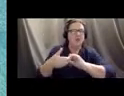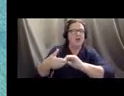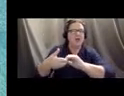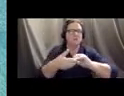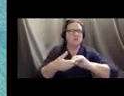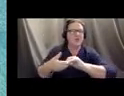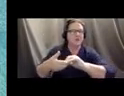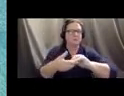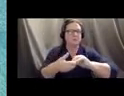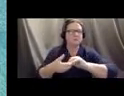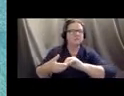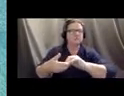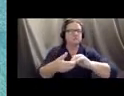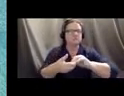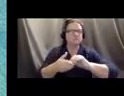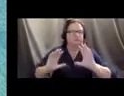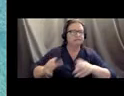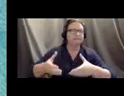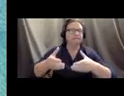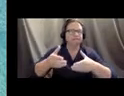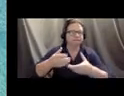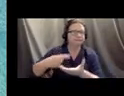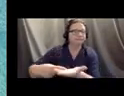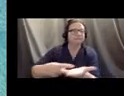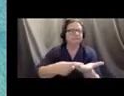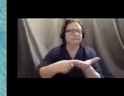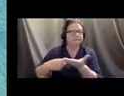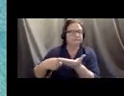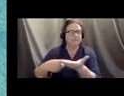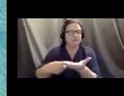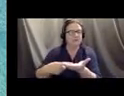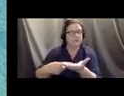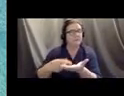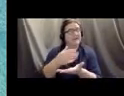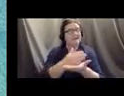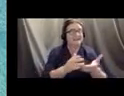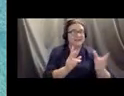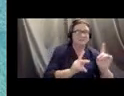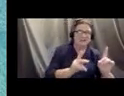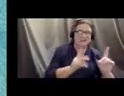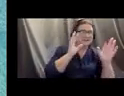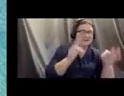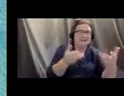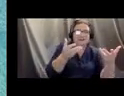More in a more collective way. And there are also some reasons why people decide not to